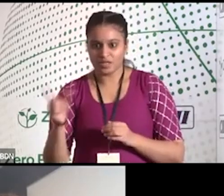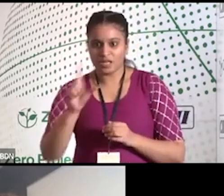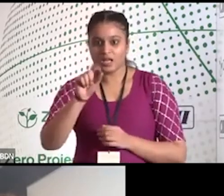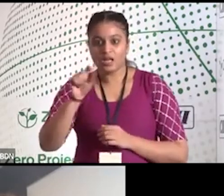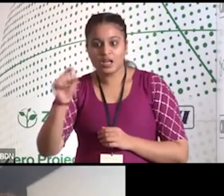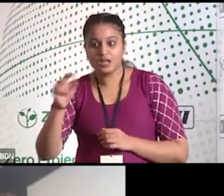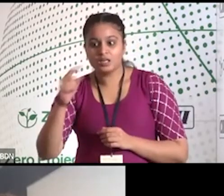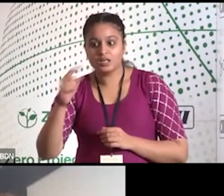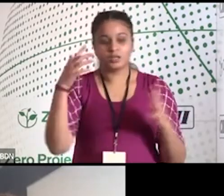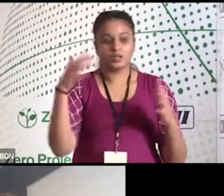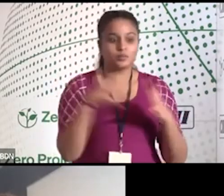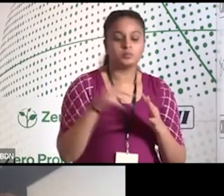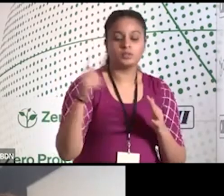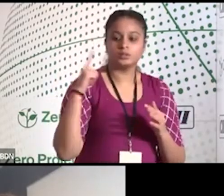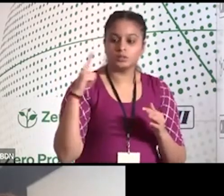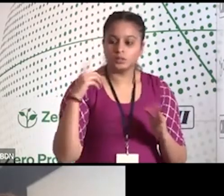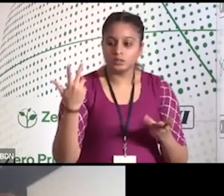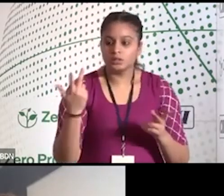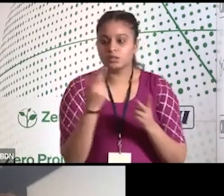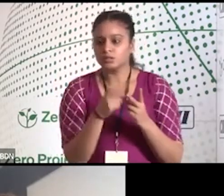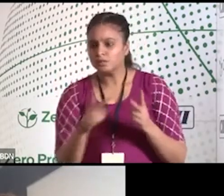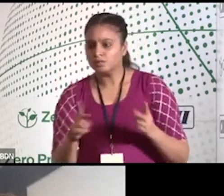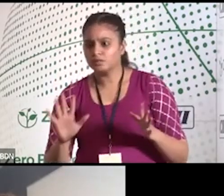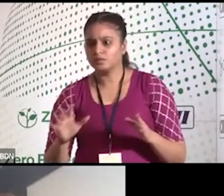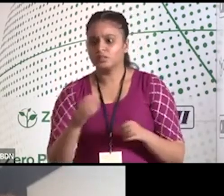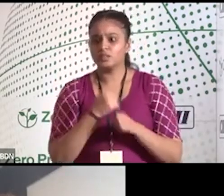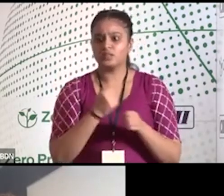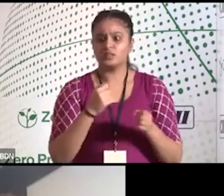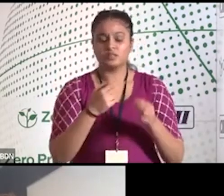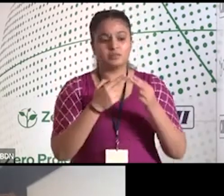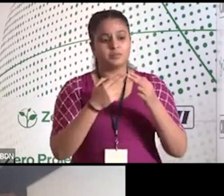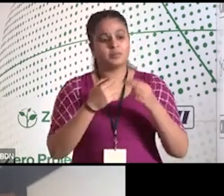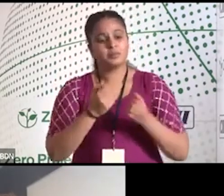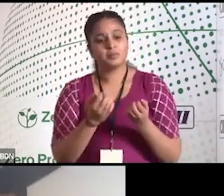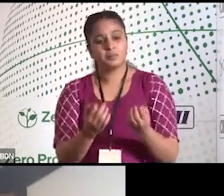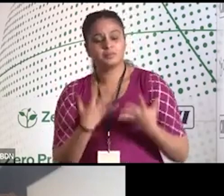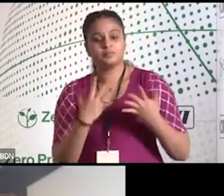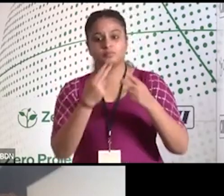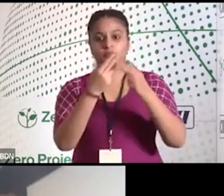women leaders who have great stories of resilience, leadership,